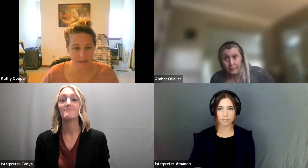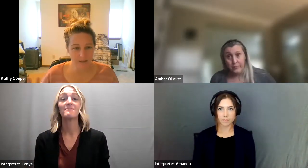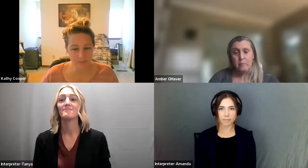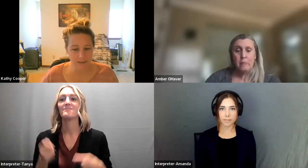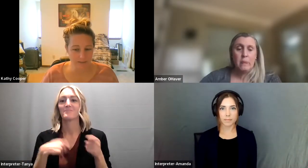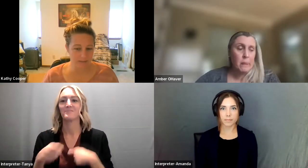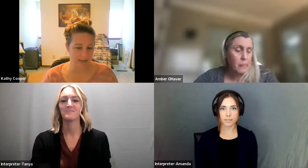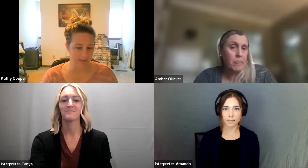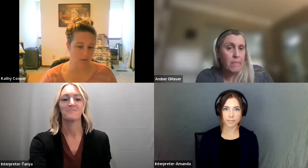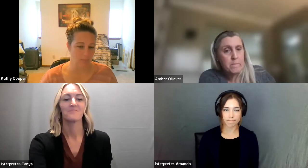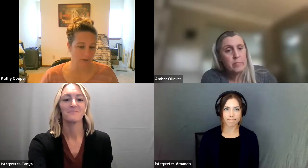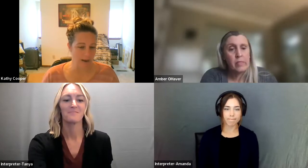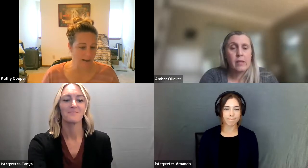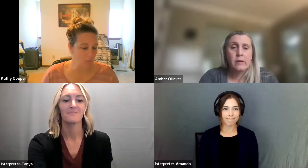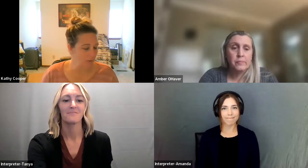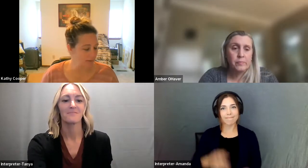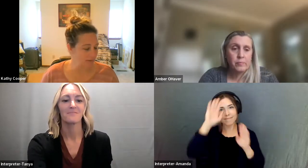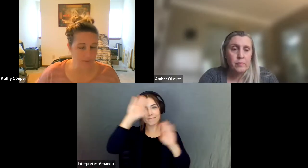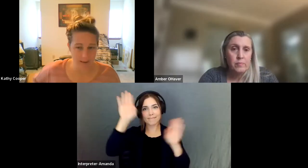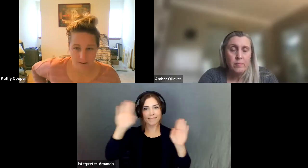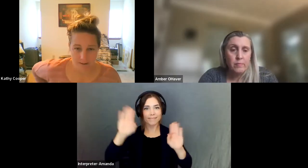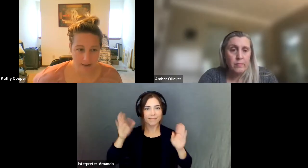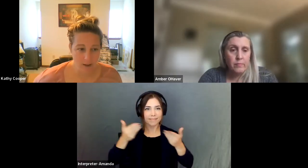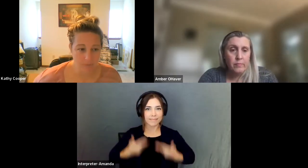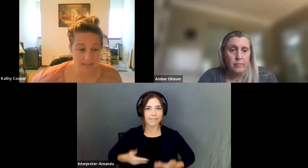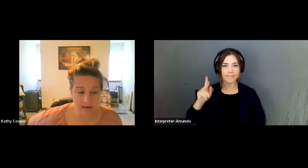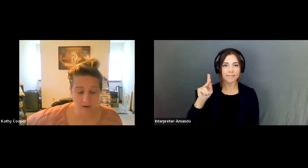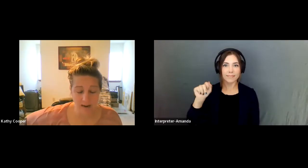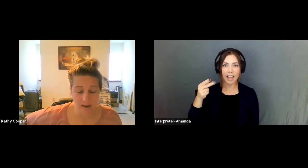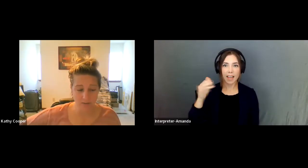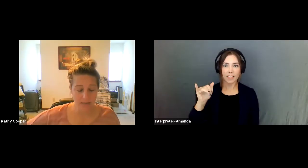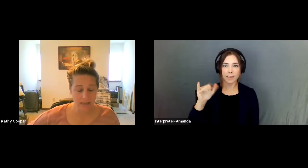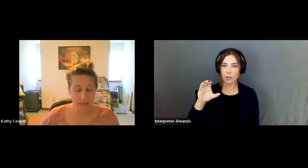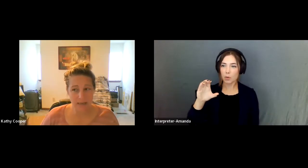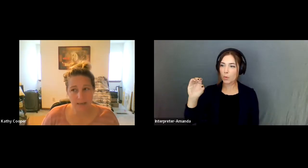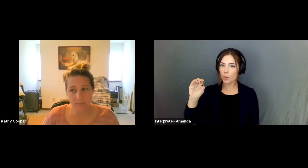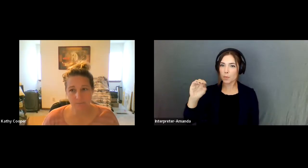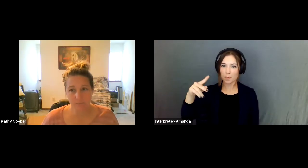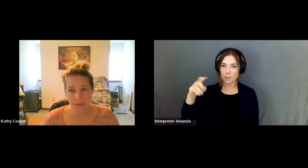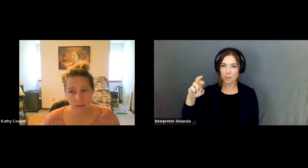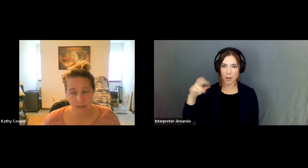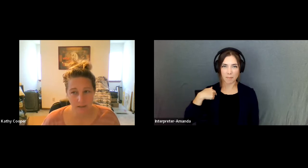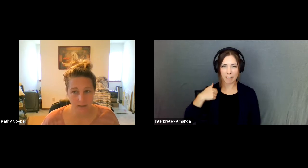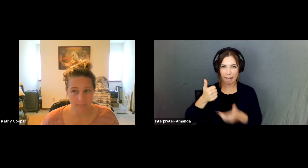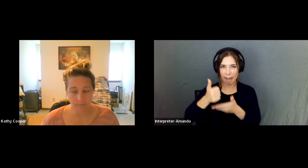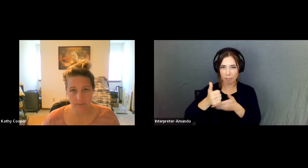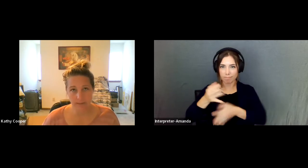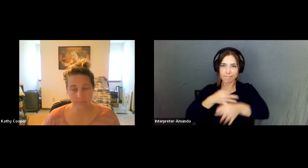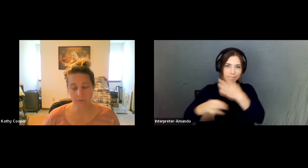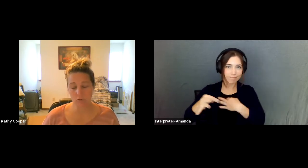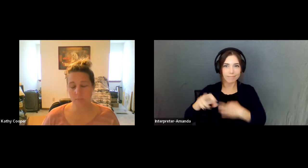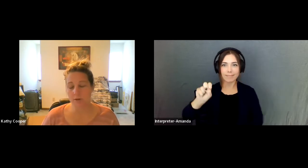Hello everybody this is Kathy Cooper I'm going to step in and help Sierra of verbal